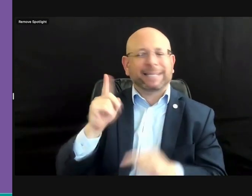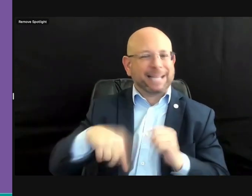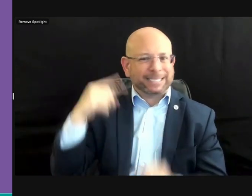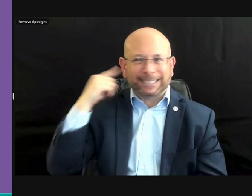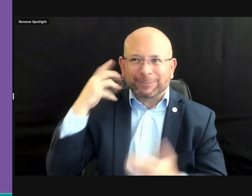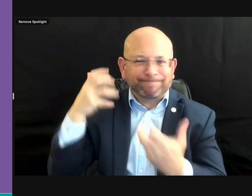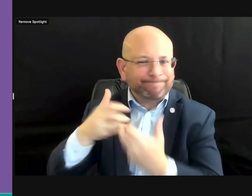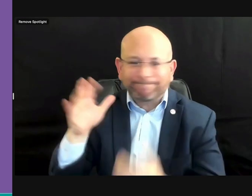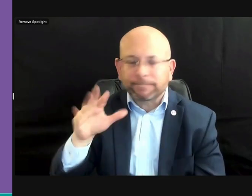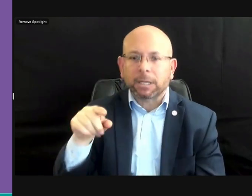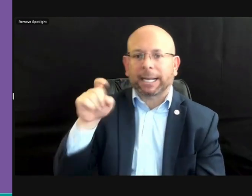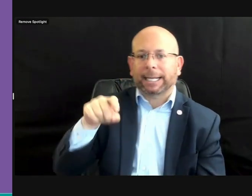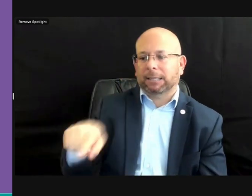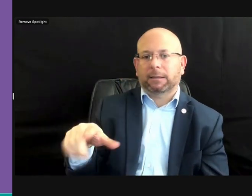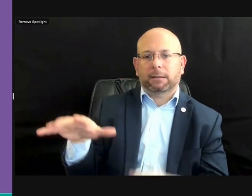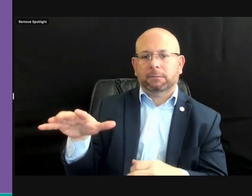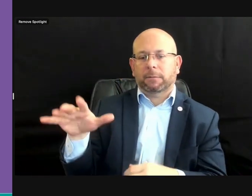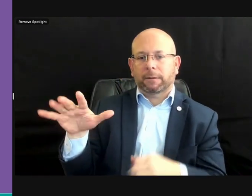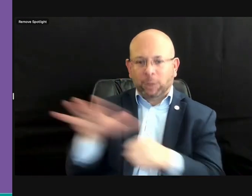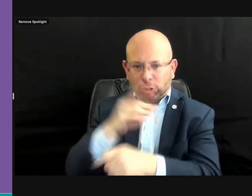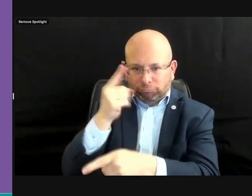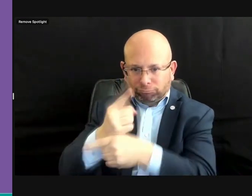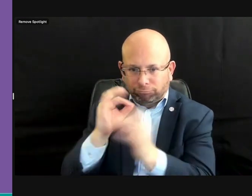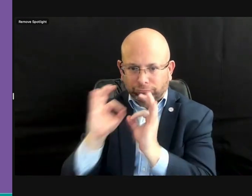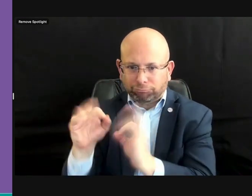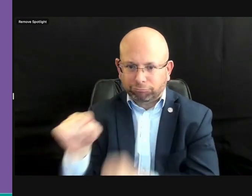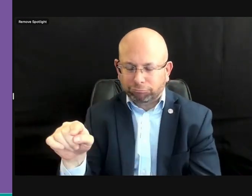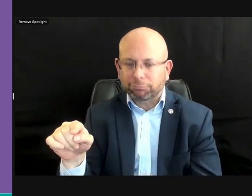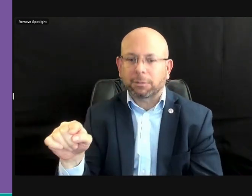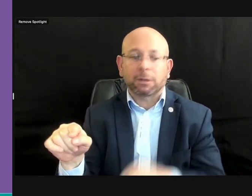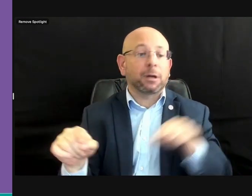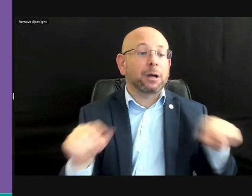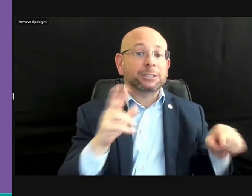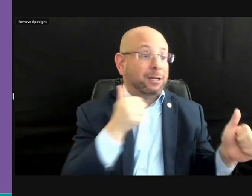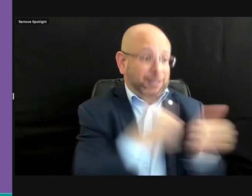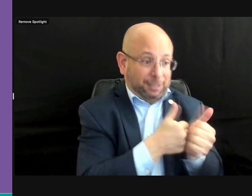If they see an error in the ASR, they can hear enough to make sense of it. And they prefer not to use CART.